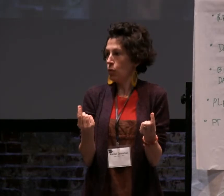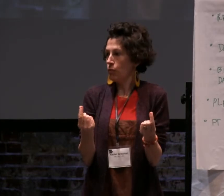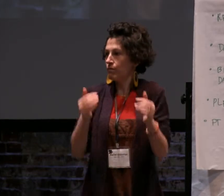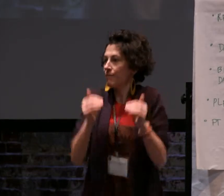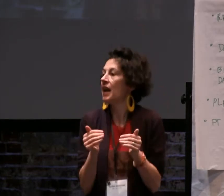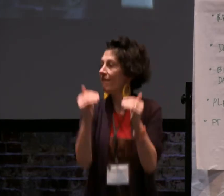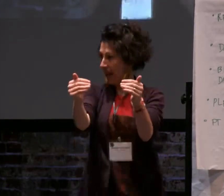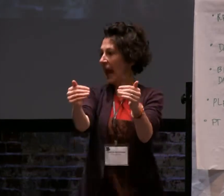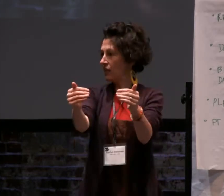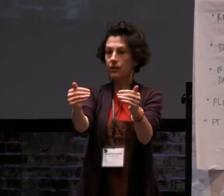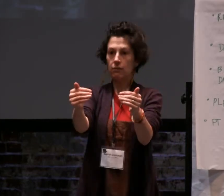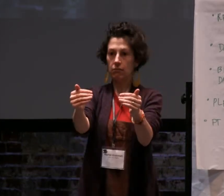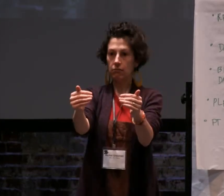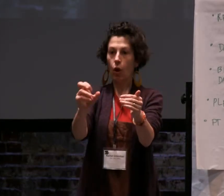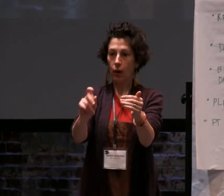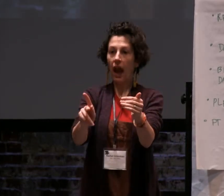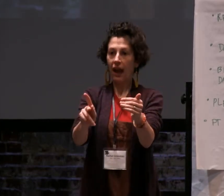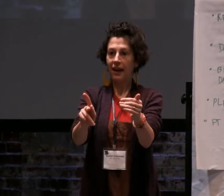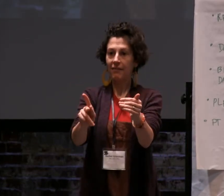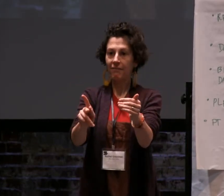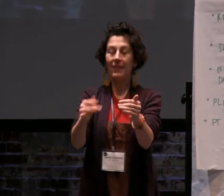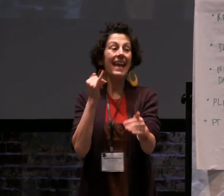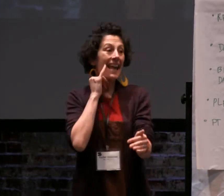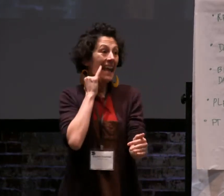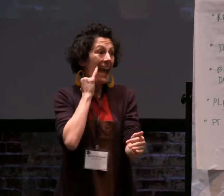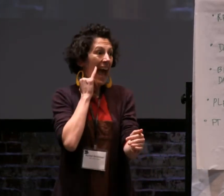What plan to we need? What do we need to do? What's the next step for us?